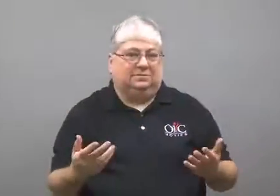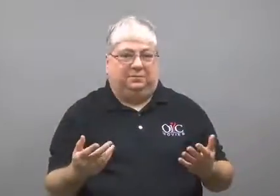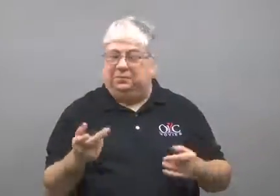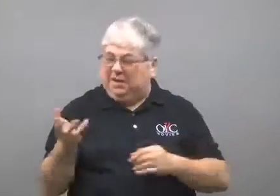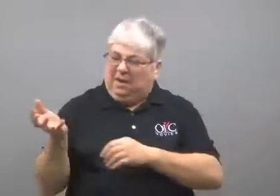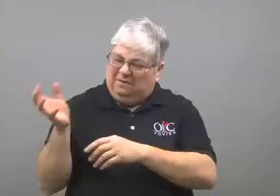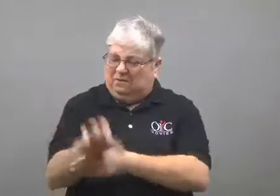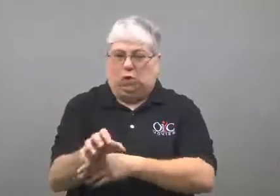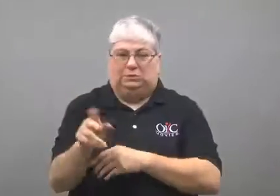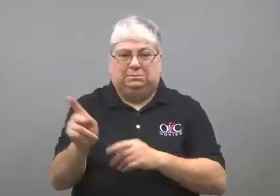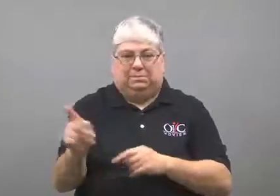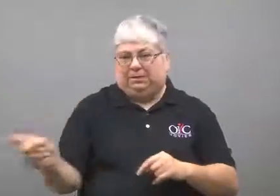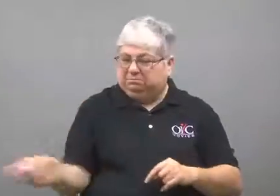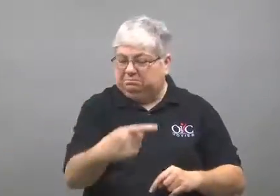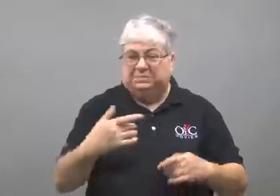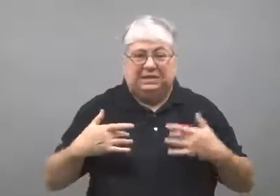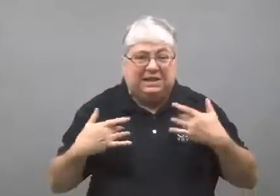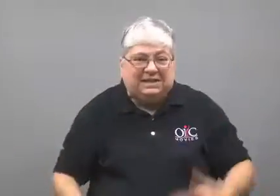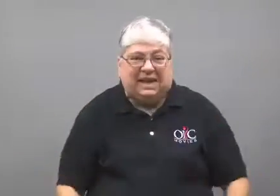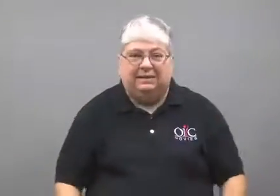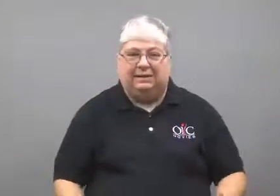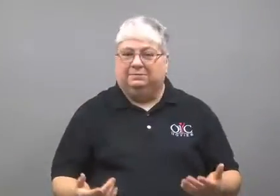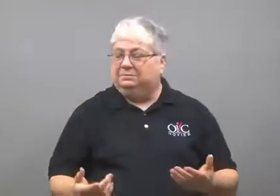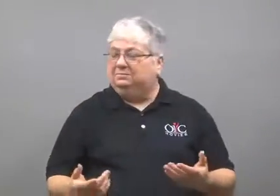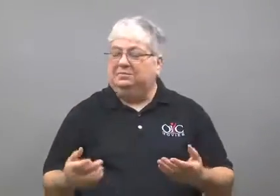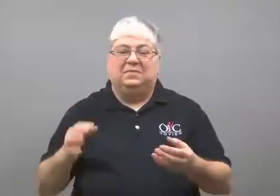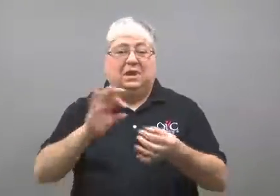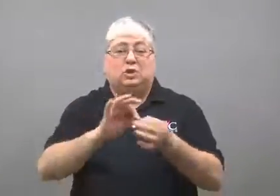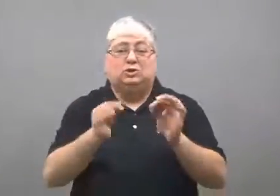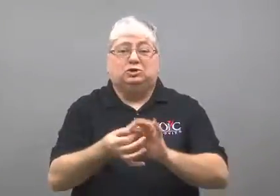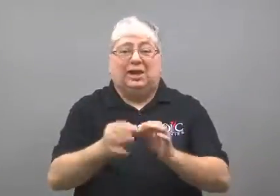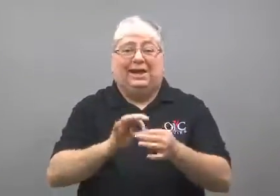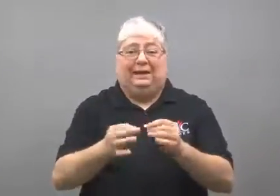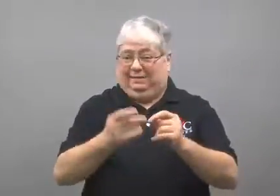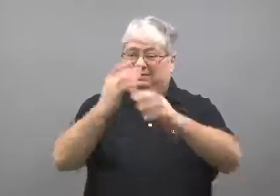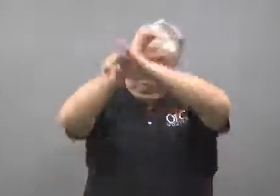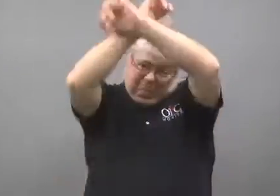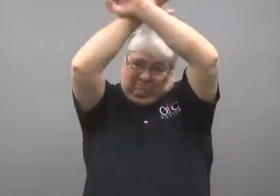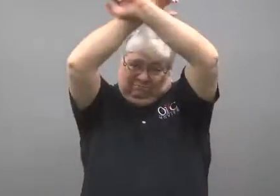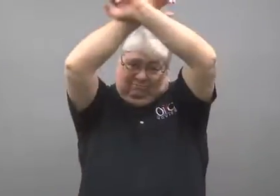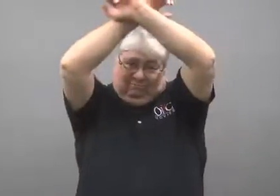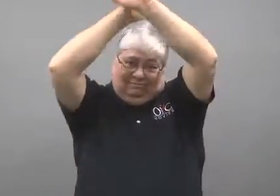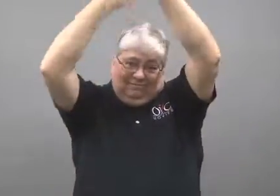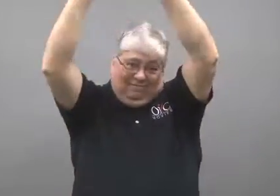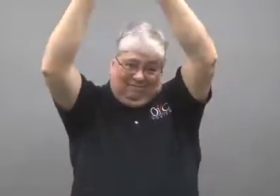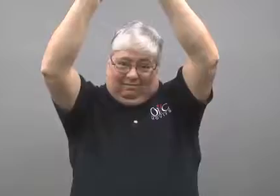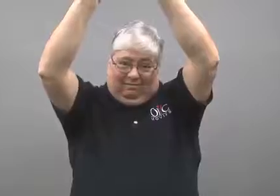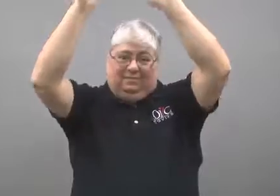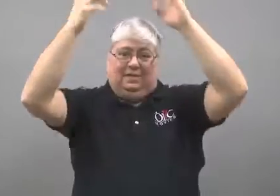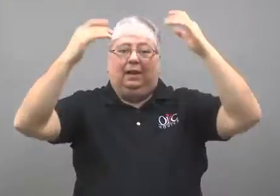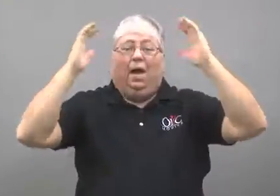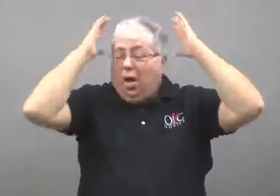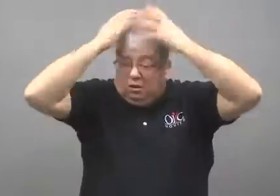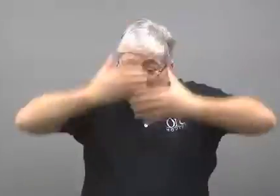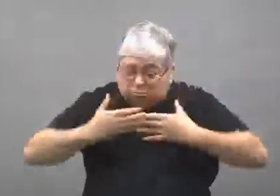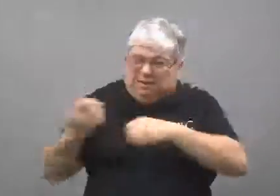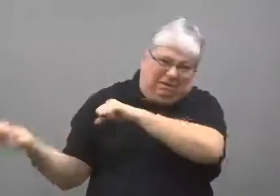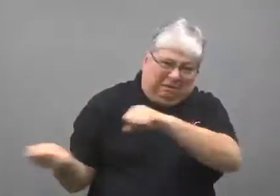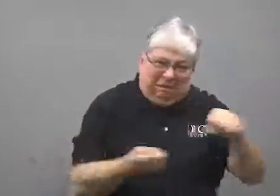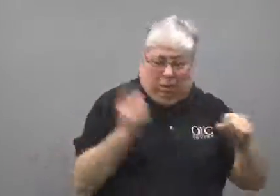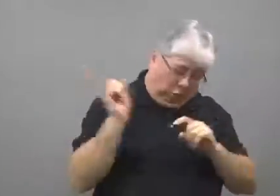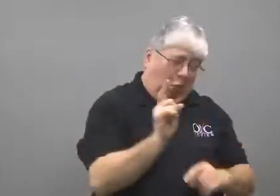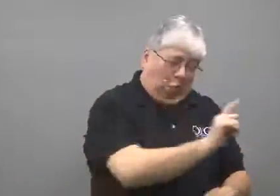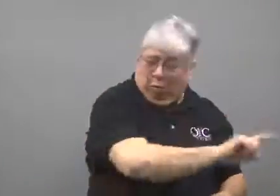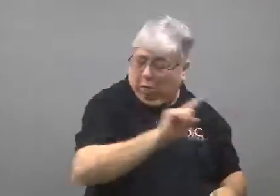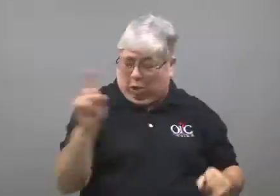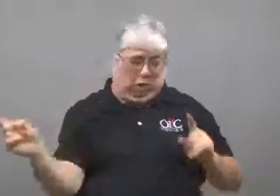Detainees were forced to strip, and were chained to the ceiling.